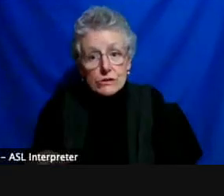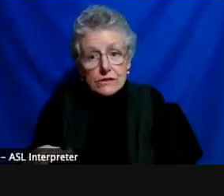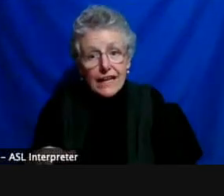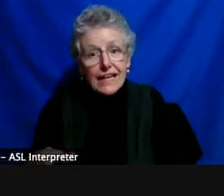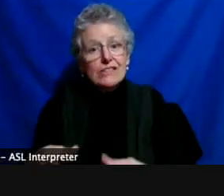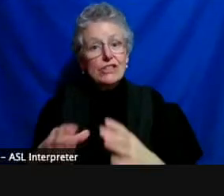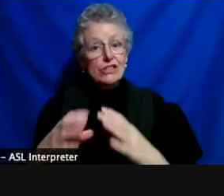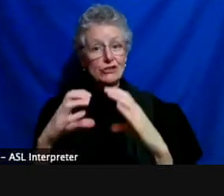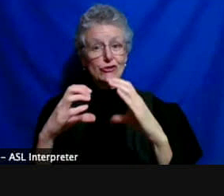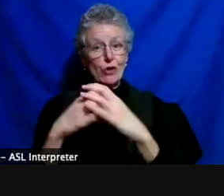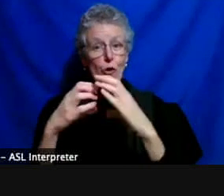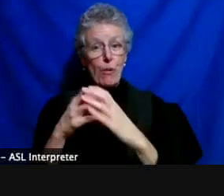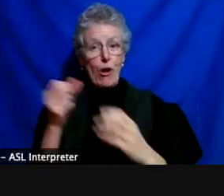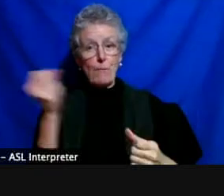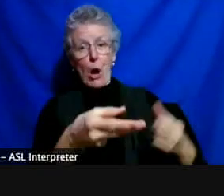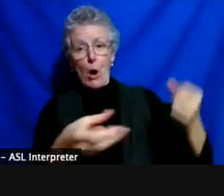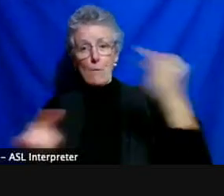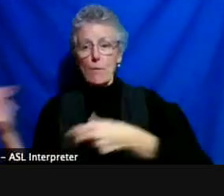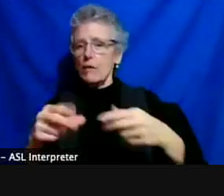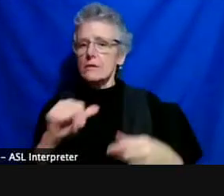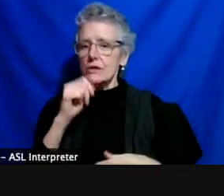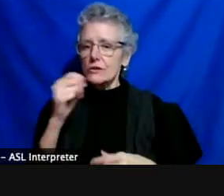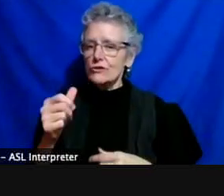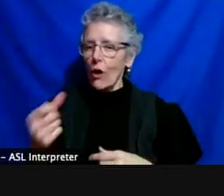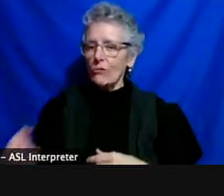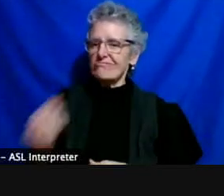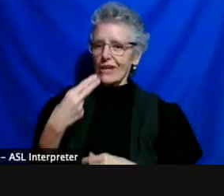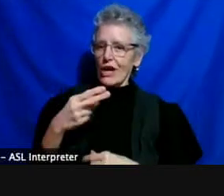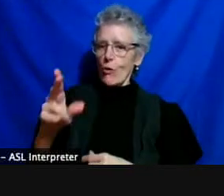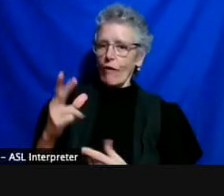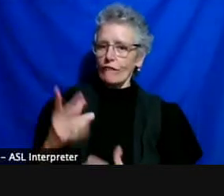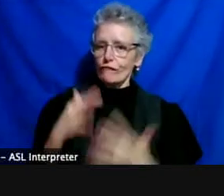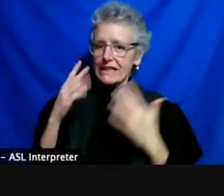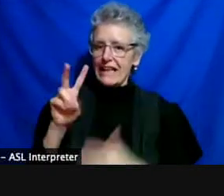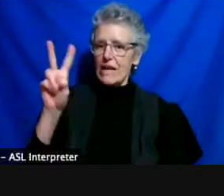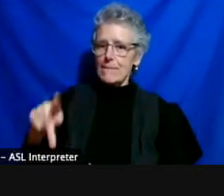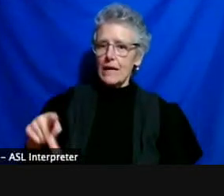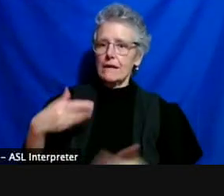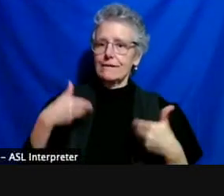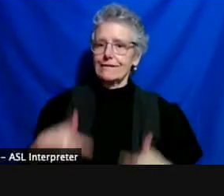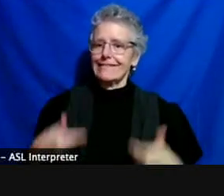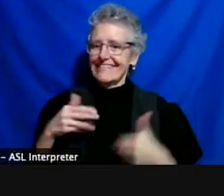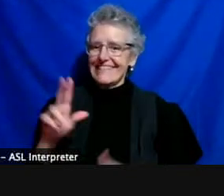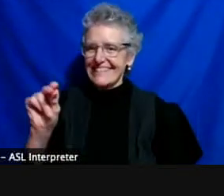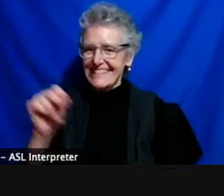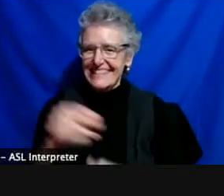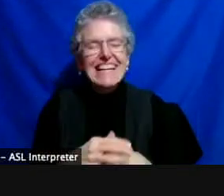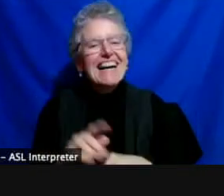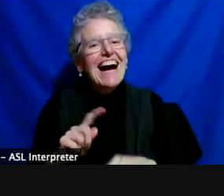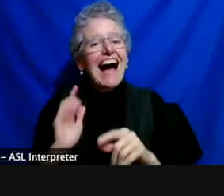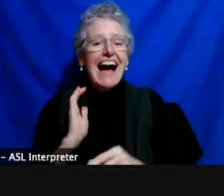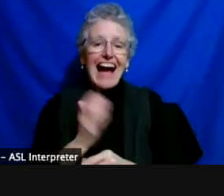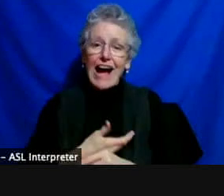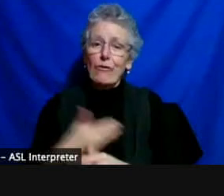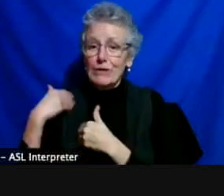So remember it is our shared responsibility to keep this campus safe this semester.